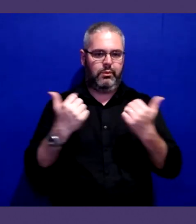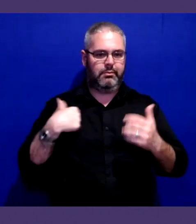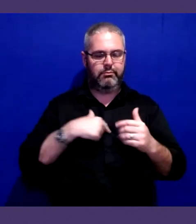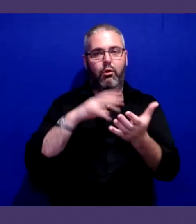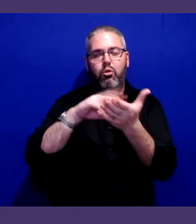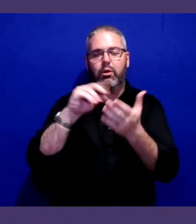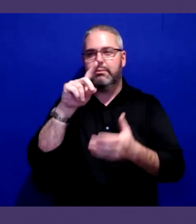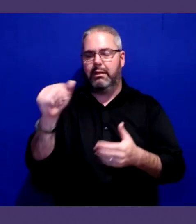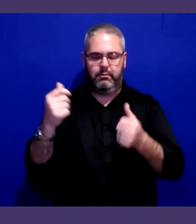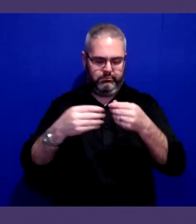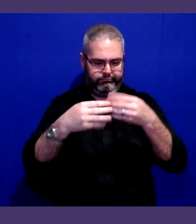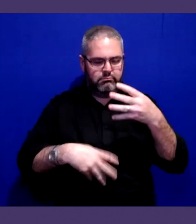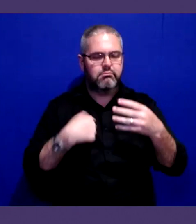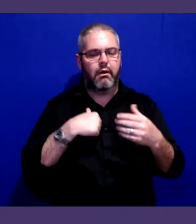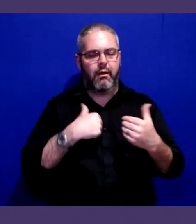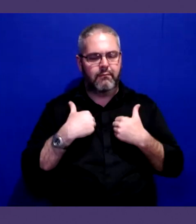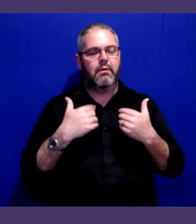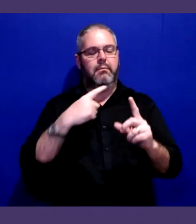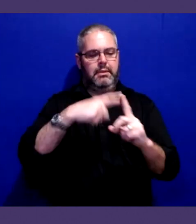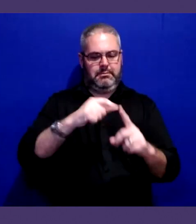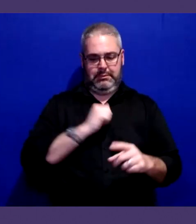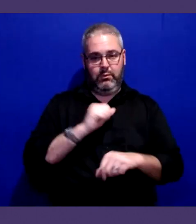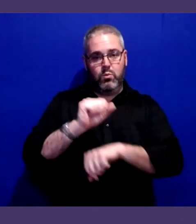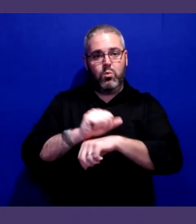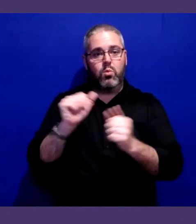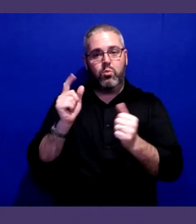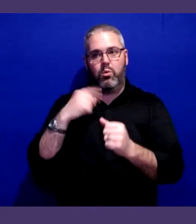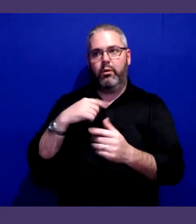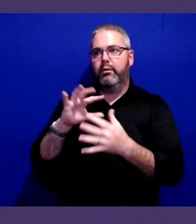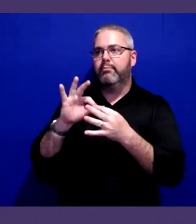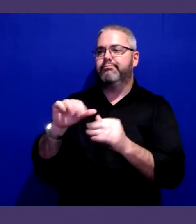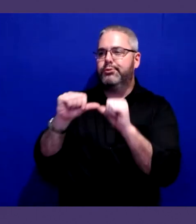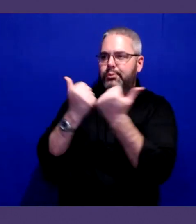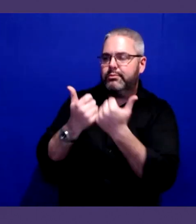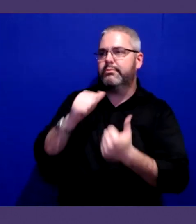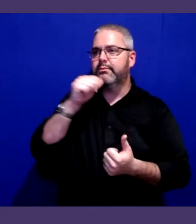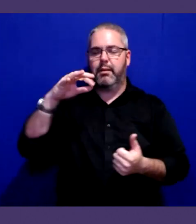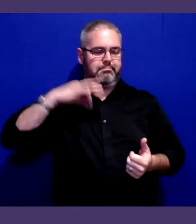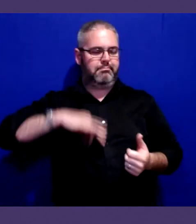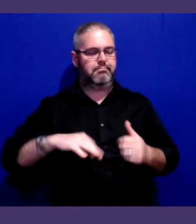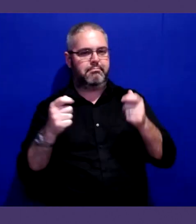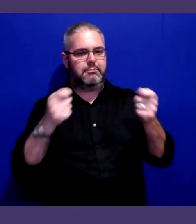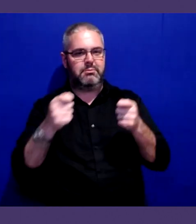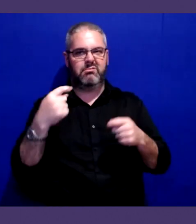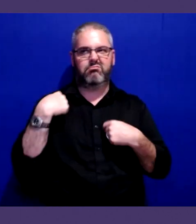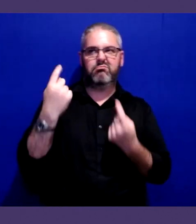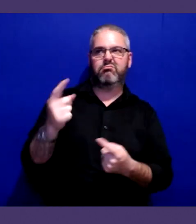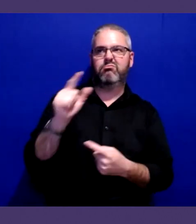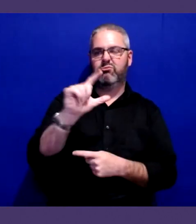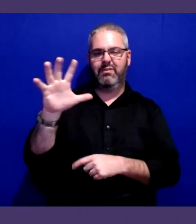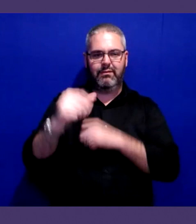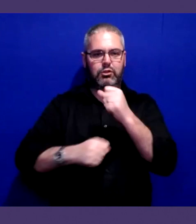I've been working in associations, non-profit management for about 25 years and I've been really pleased to spend the last seven years working in